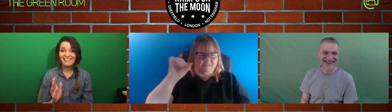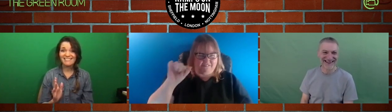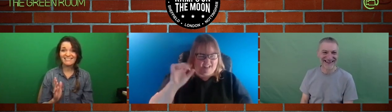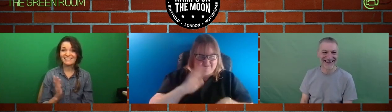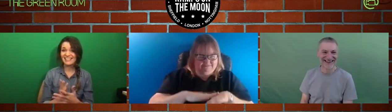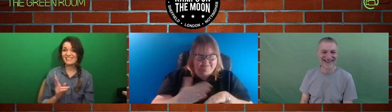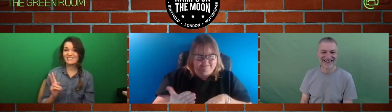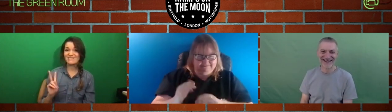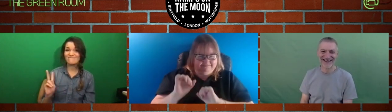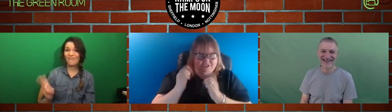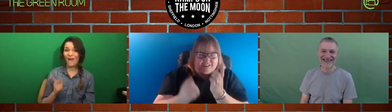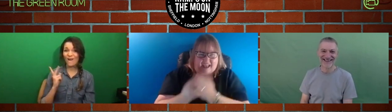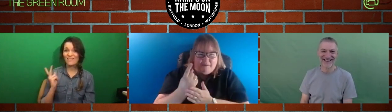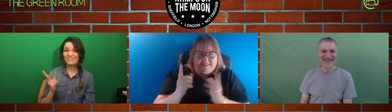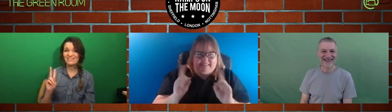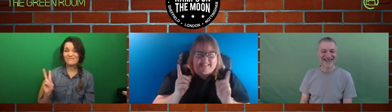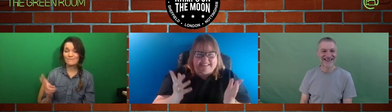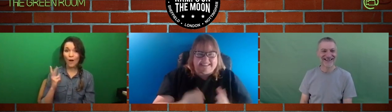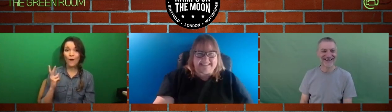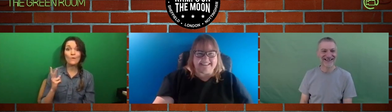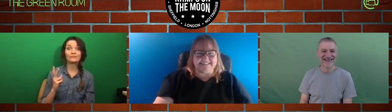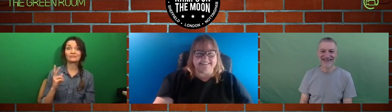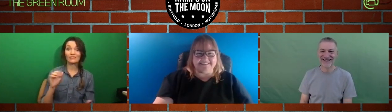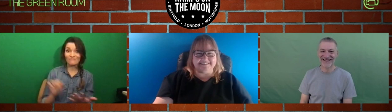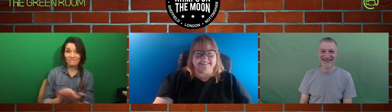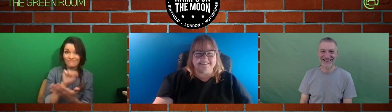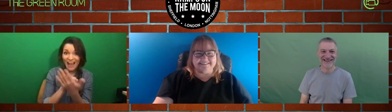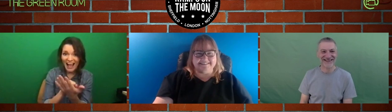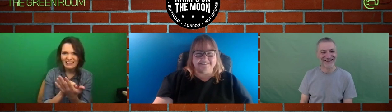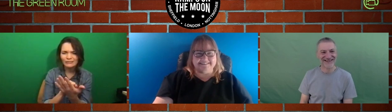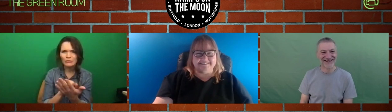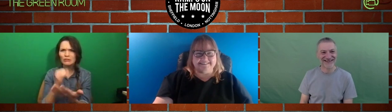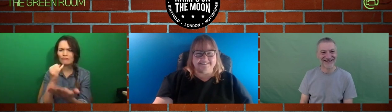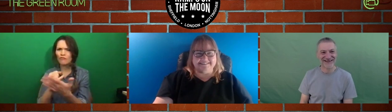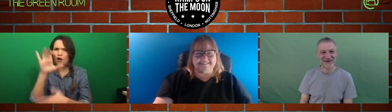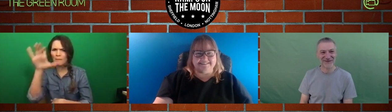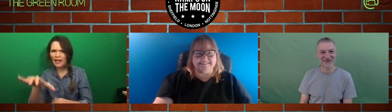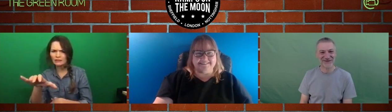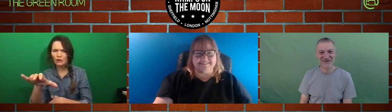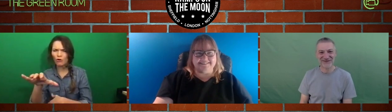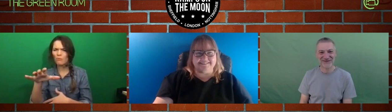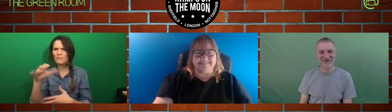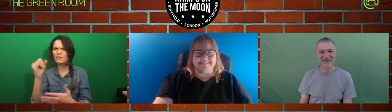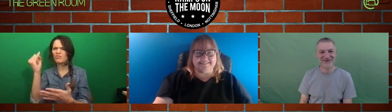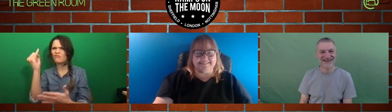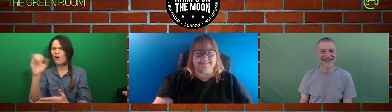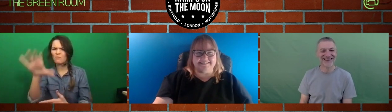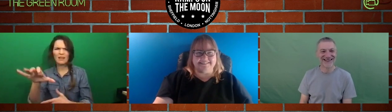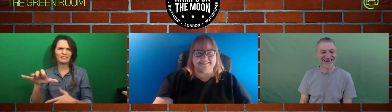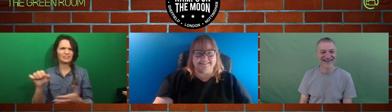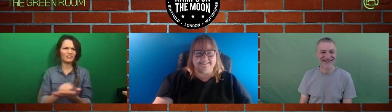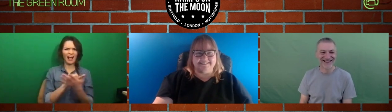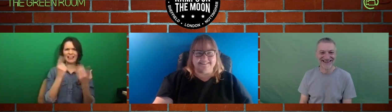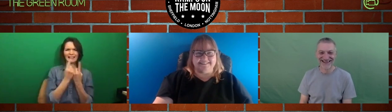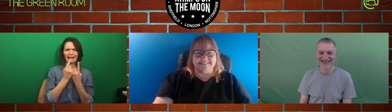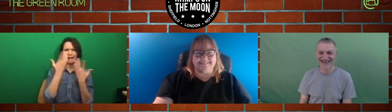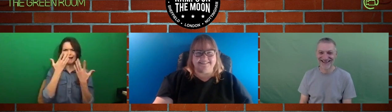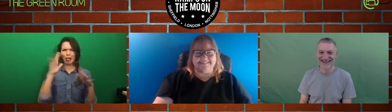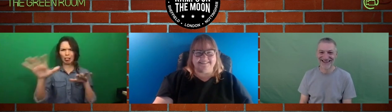doing the right thing in the wrong place or the right thing at the right place or the wrong thing in the wrong place. I don't even know.